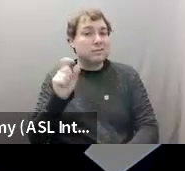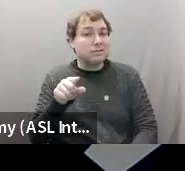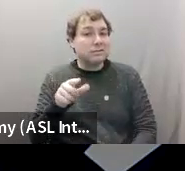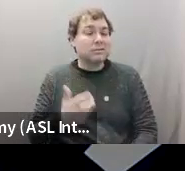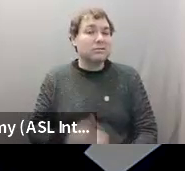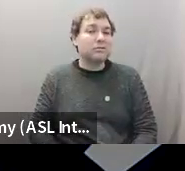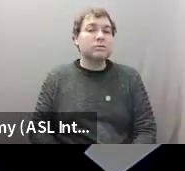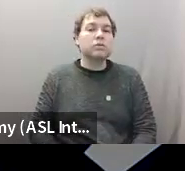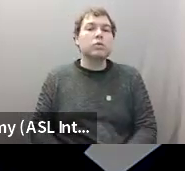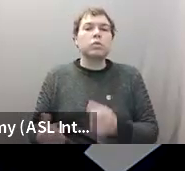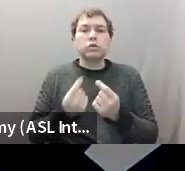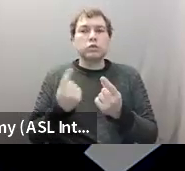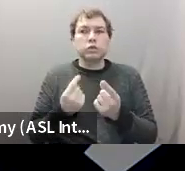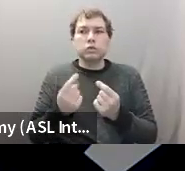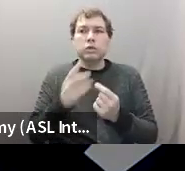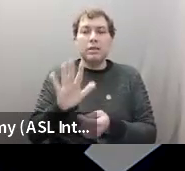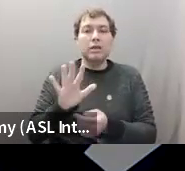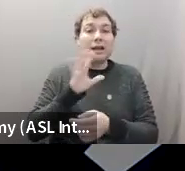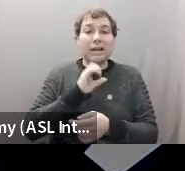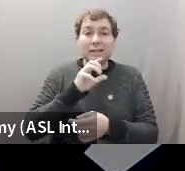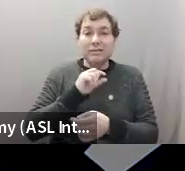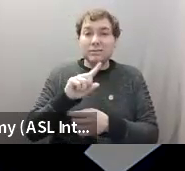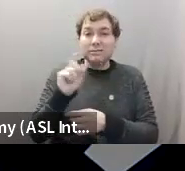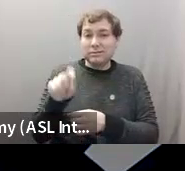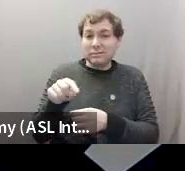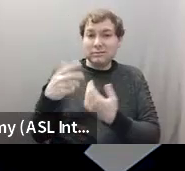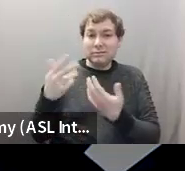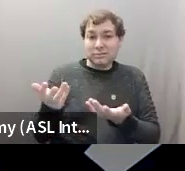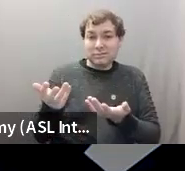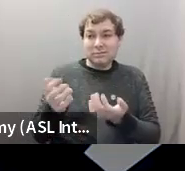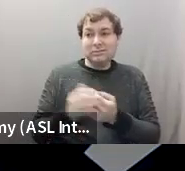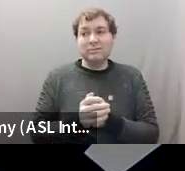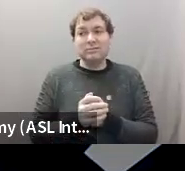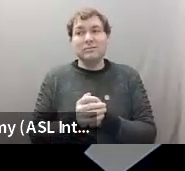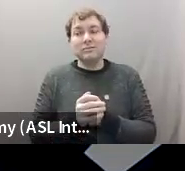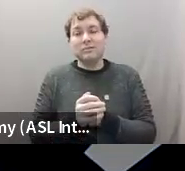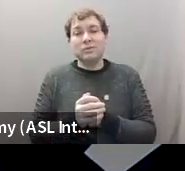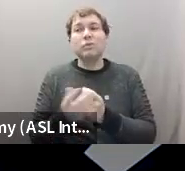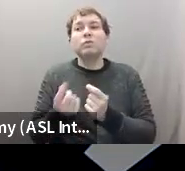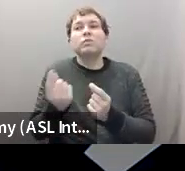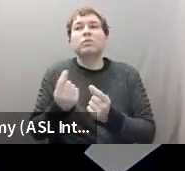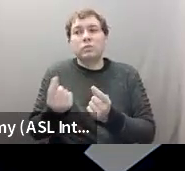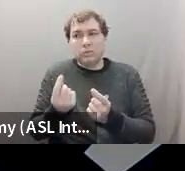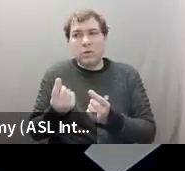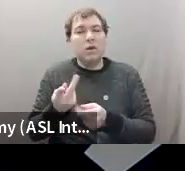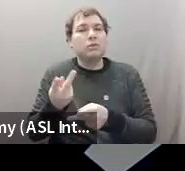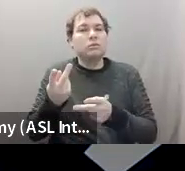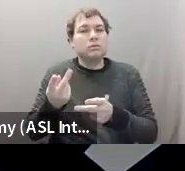Lynnie Downum-Hanzal: what? What do they do at their age, you know, like, you know. Lynnie Downum-Hanzal: what can they possibly do. They want to keep their independence?